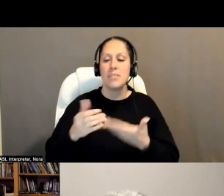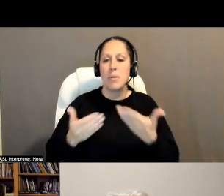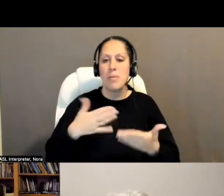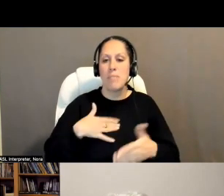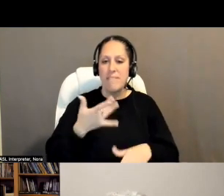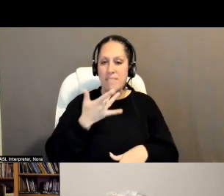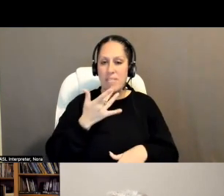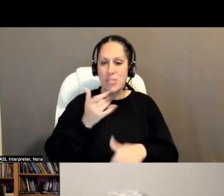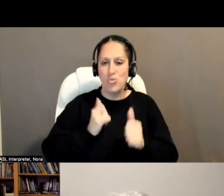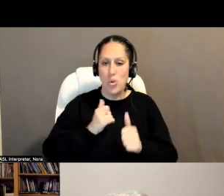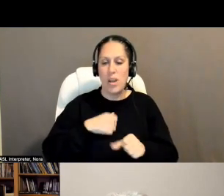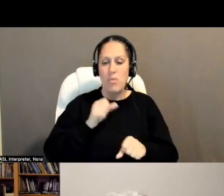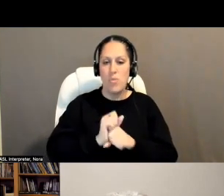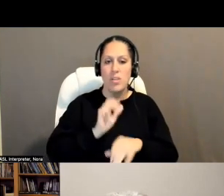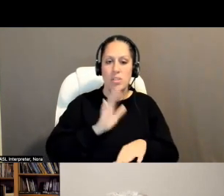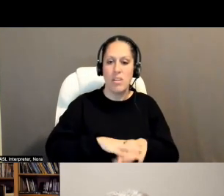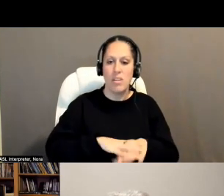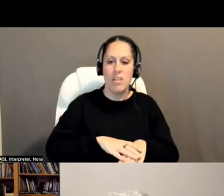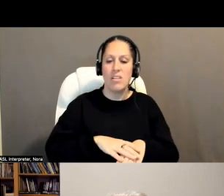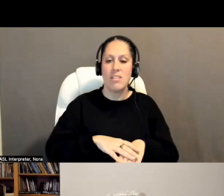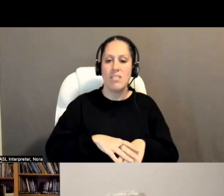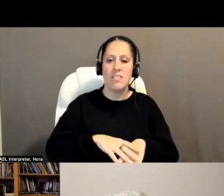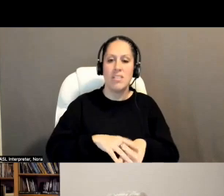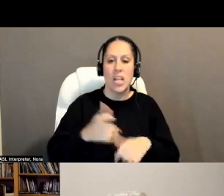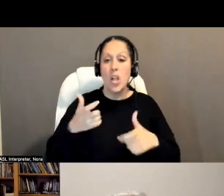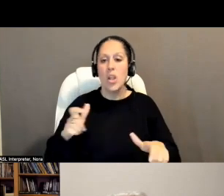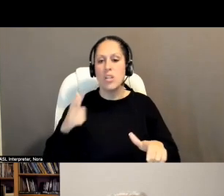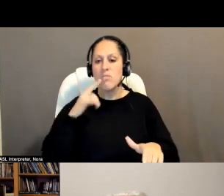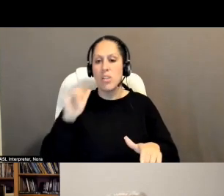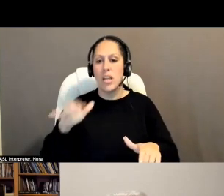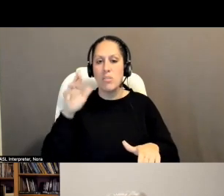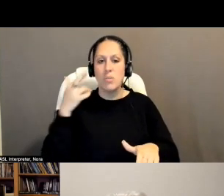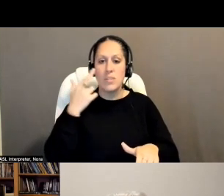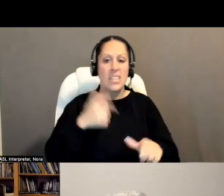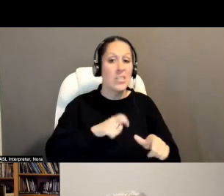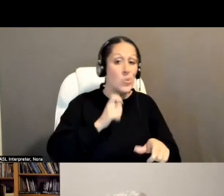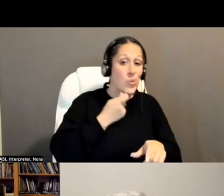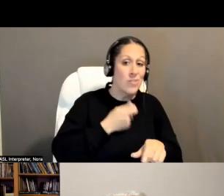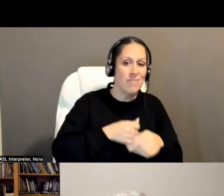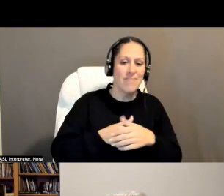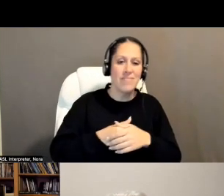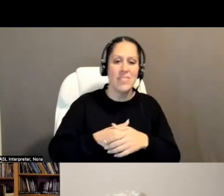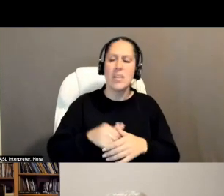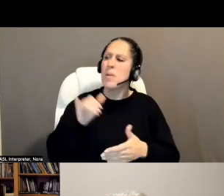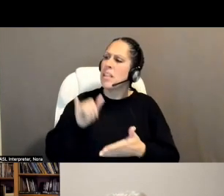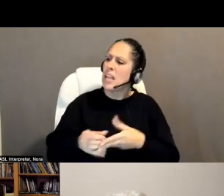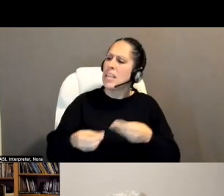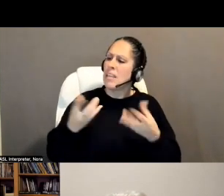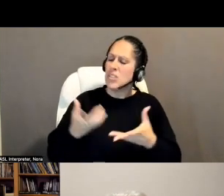worked on, um, largely for that reason. But that gives so much more depth to the